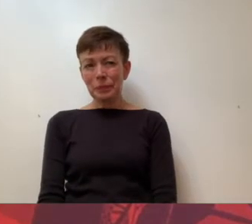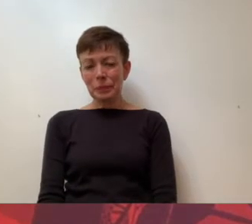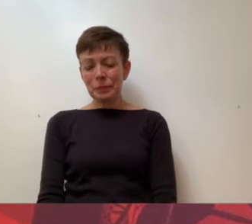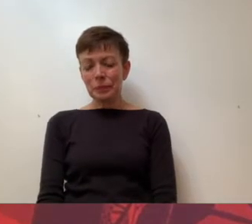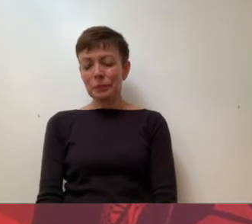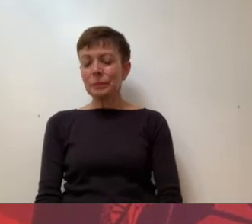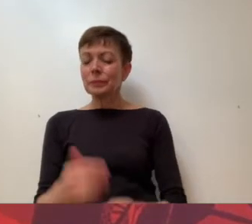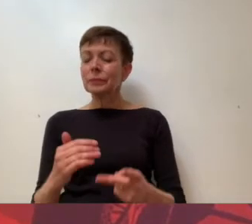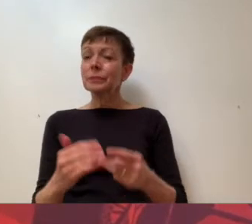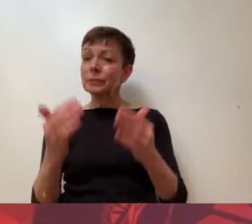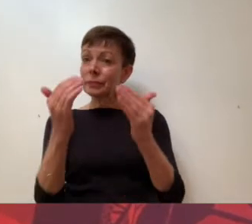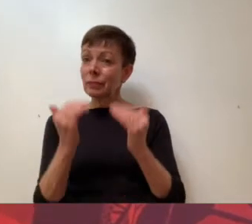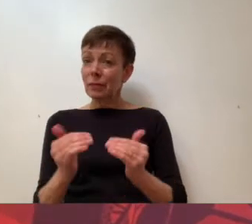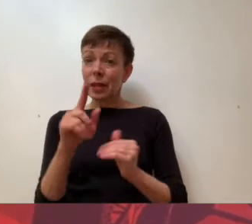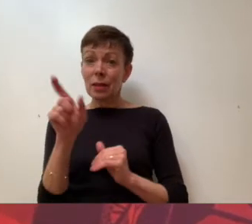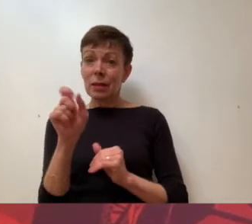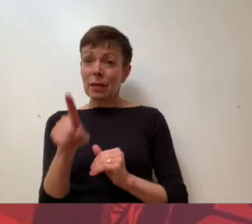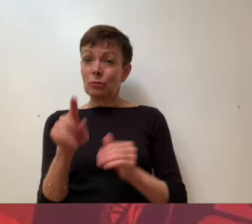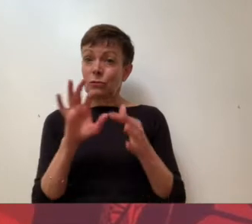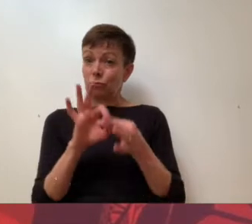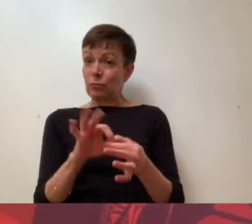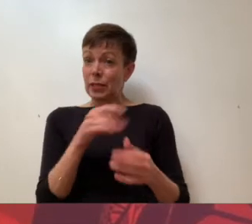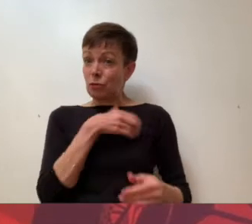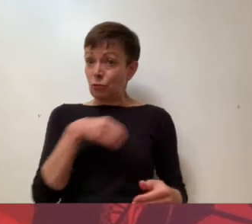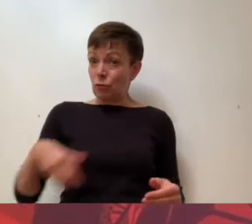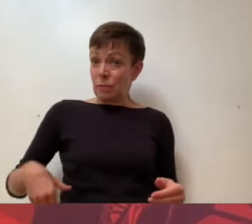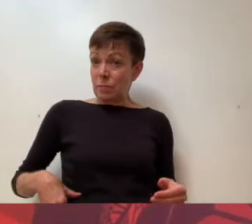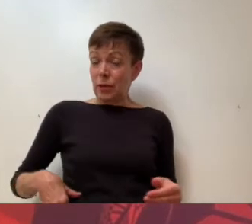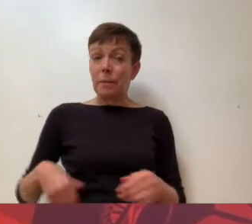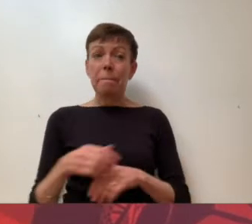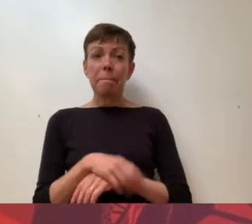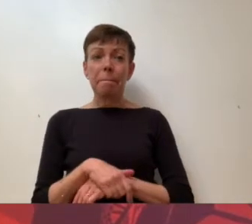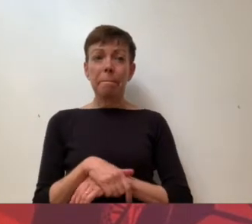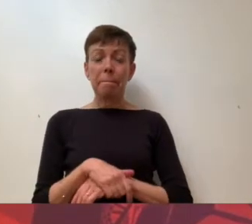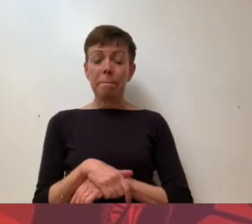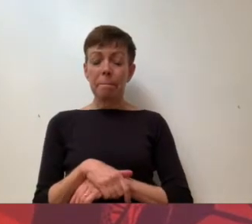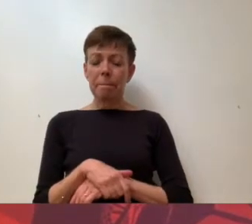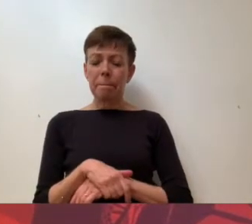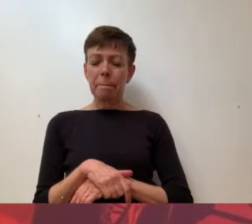Last, but certainly not least, I just do want to reference playgrounds. Playgrounds were